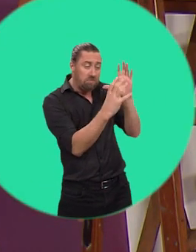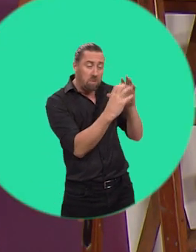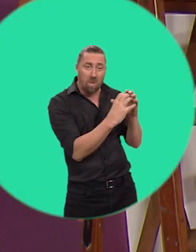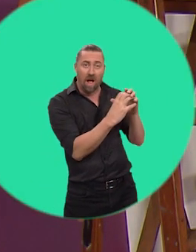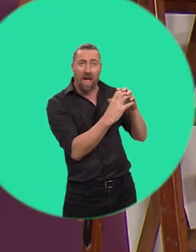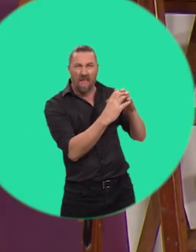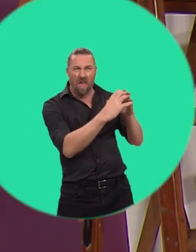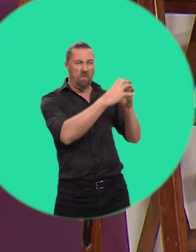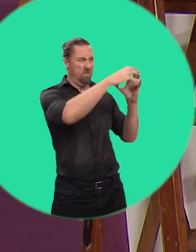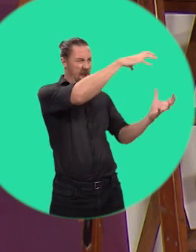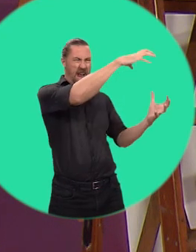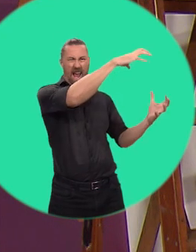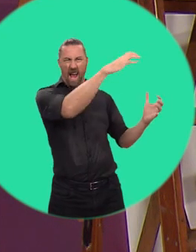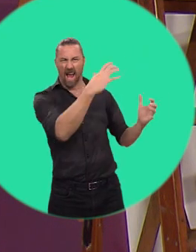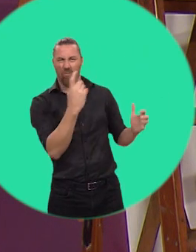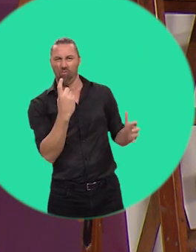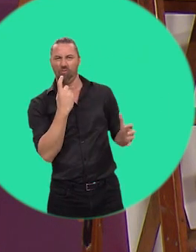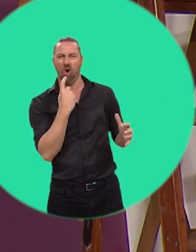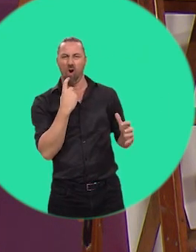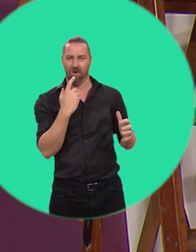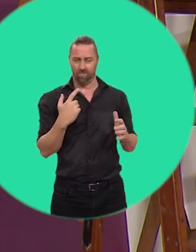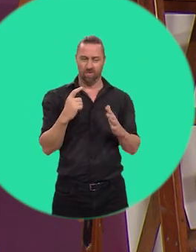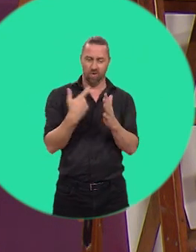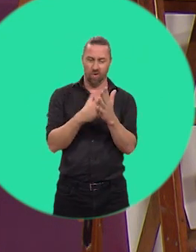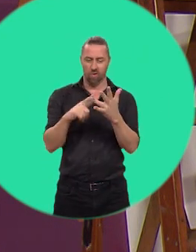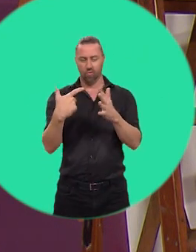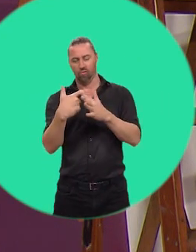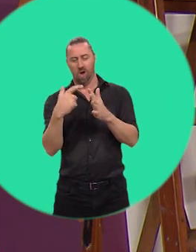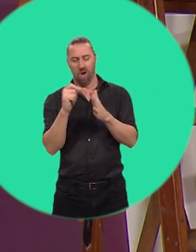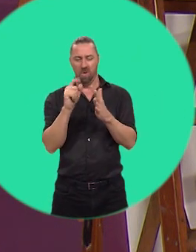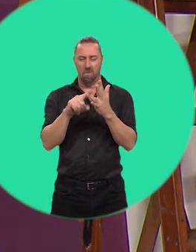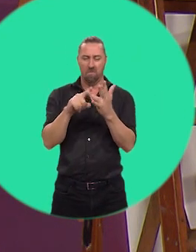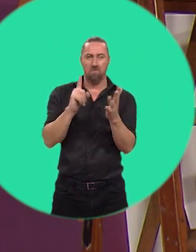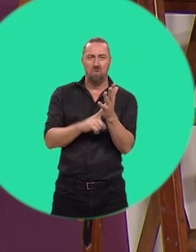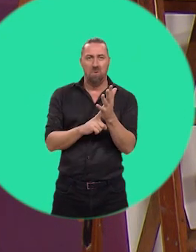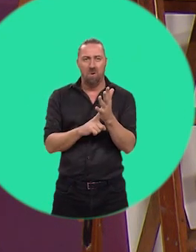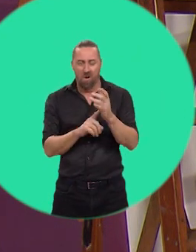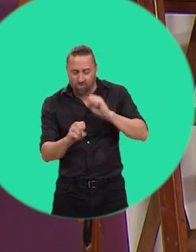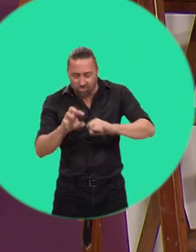and then another big rock over on this side. Now, that's looking like a pretty good rock pool to me,